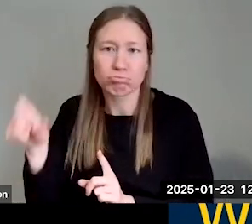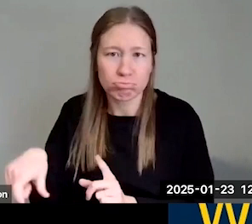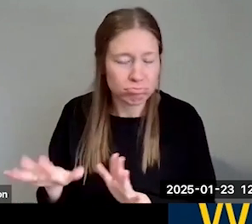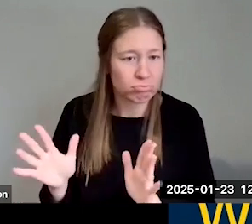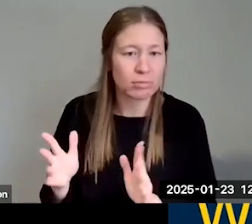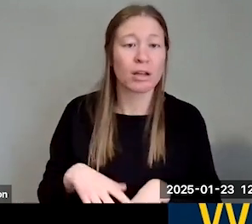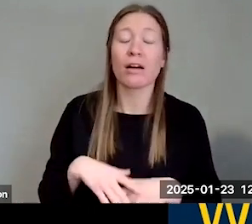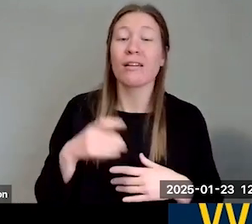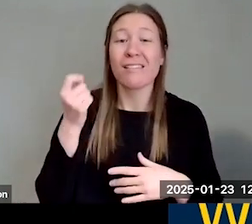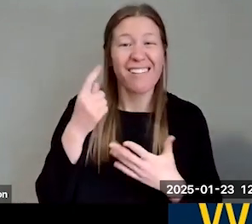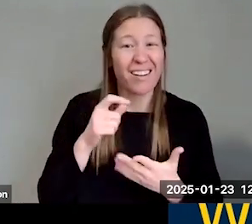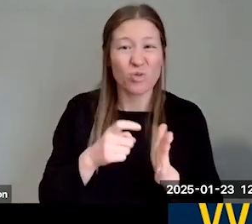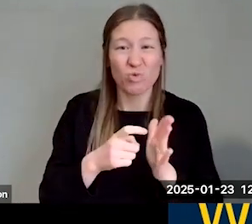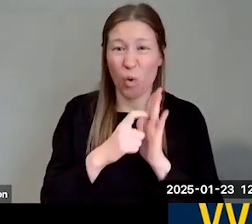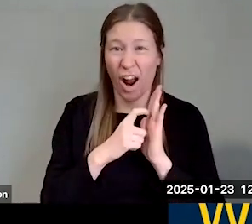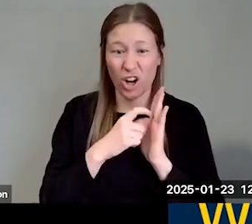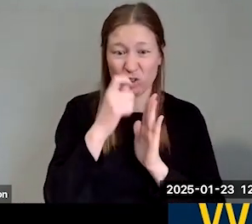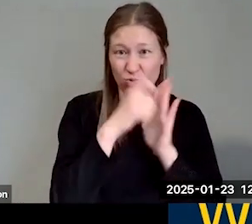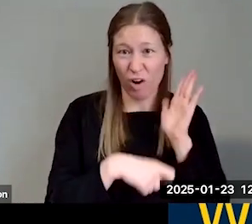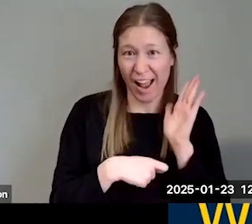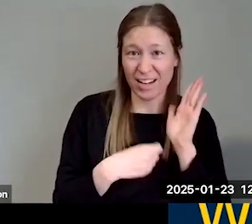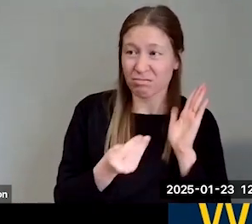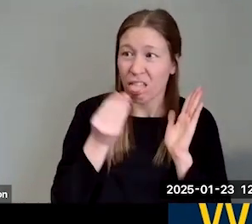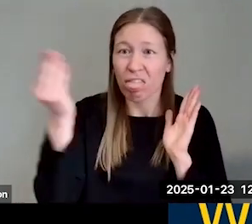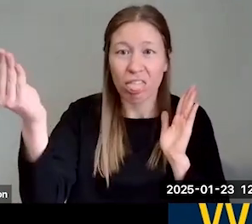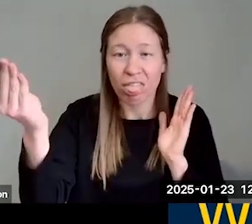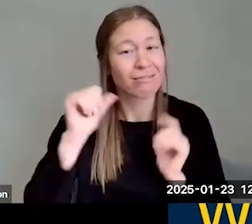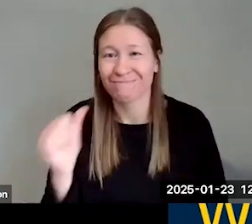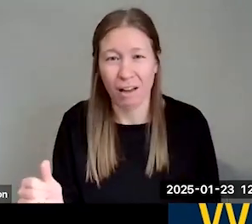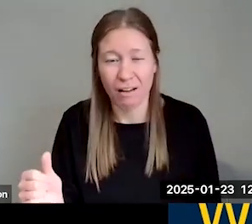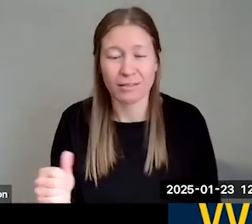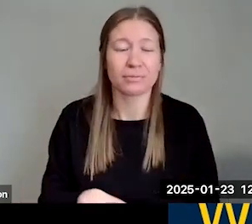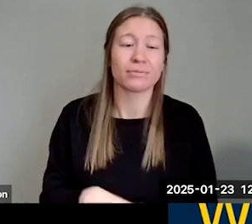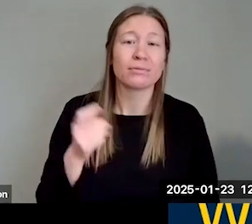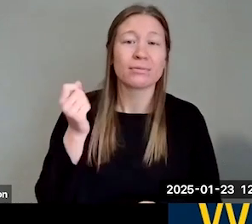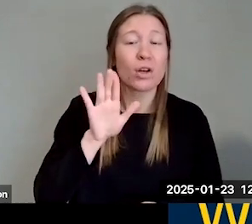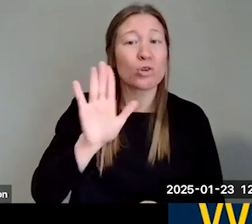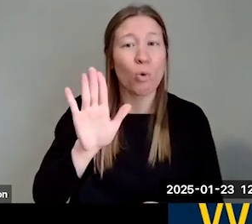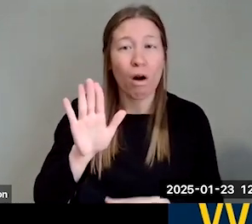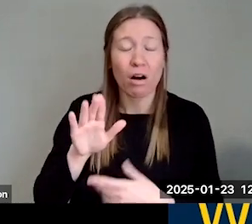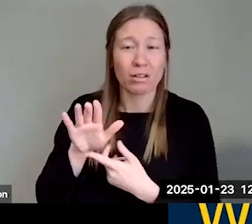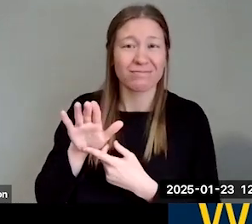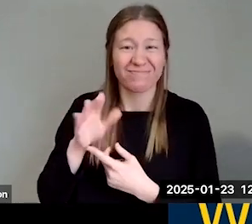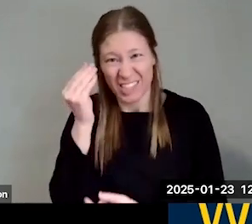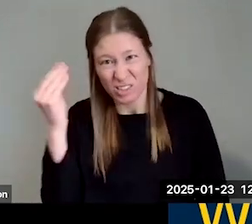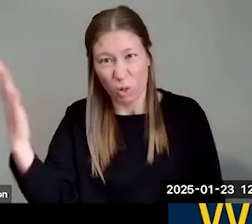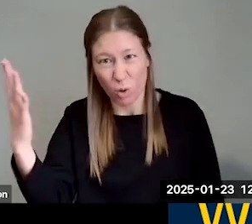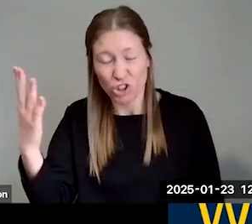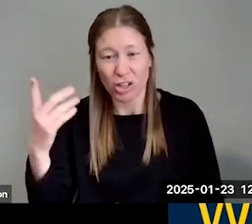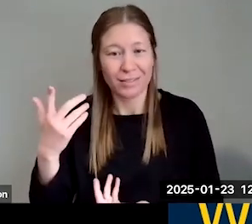Further, and we'll talk about this a bit later, your disclosure should not include a diagnosis if you're making that disclosure